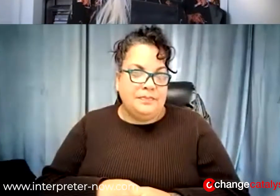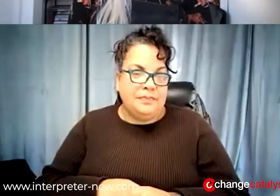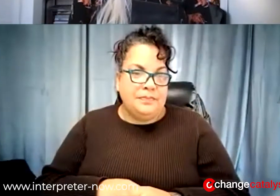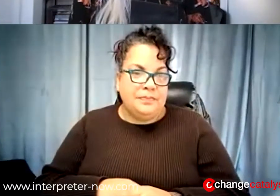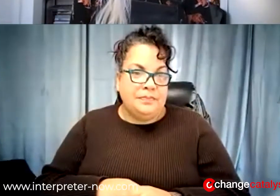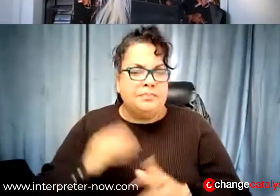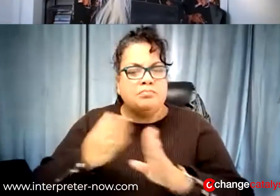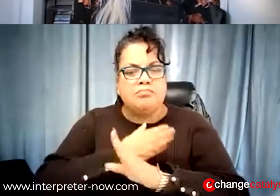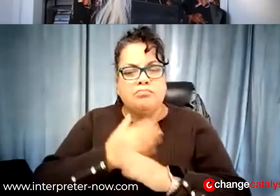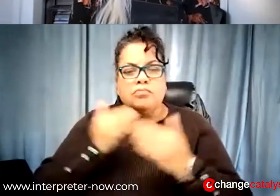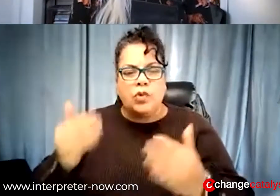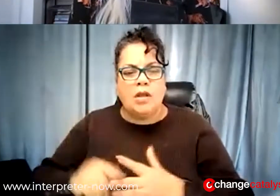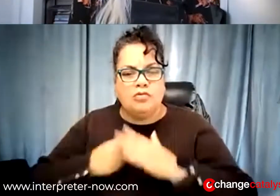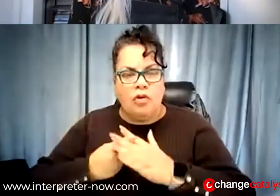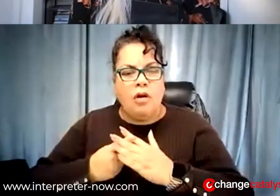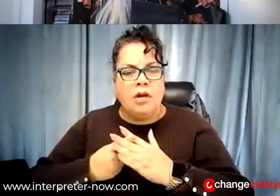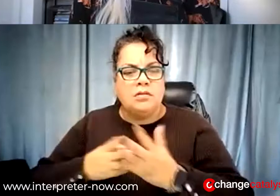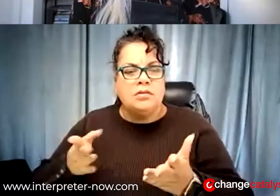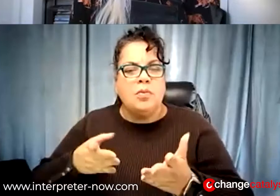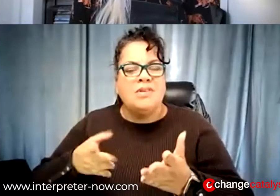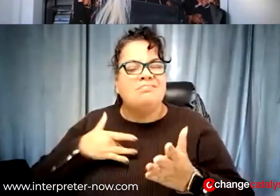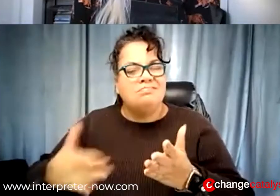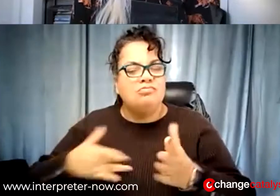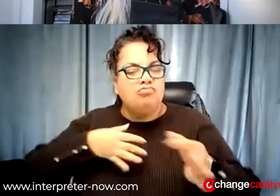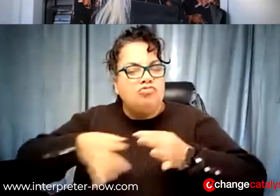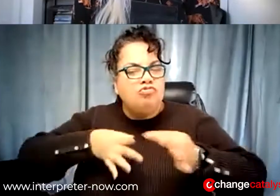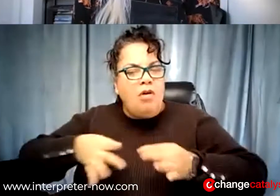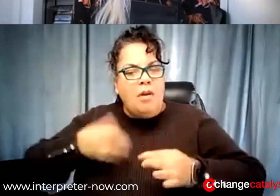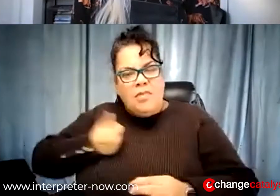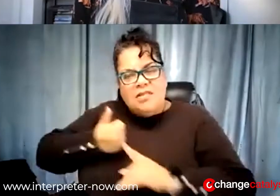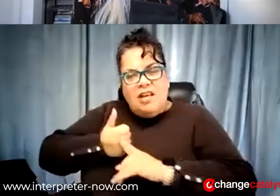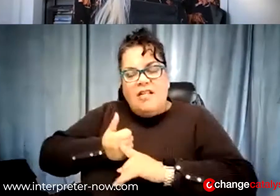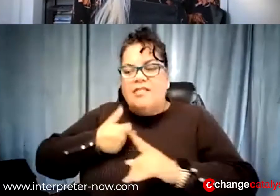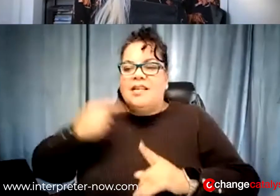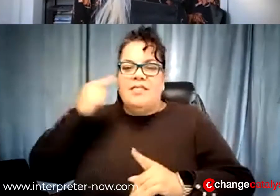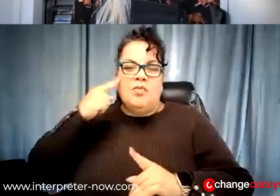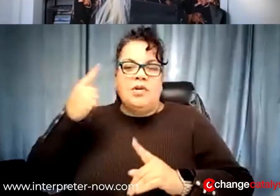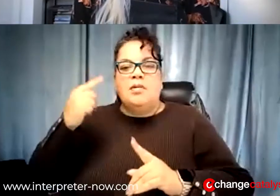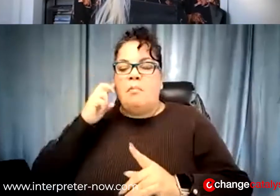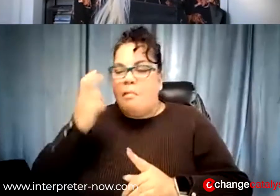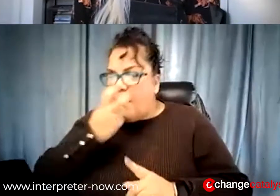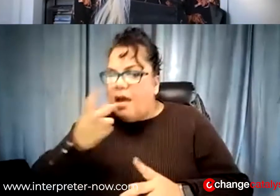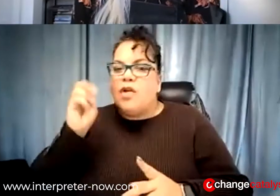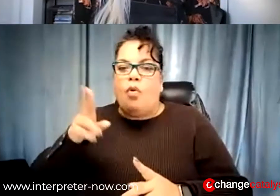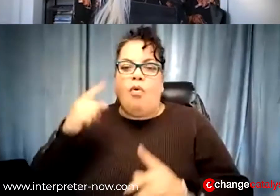So, before we jump into our conversation, we usually describe ourselves for anybody who is blind or has low vision and watching on YouTube. I'll start.